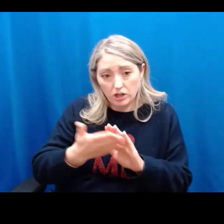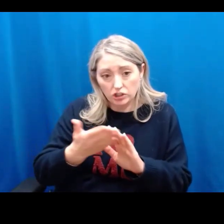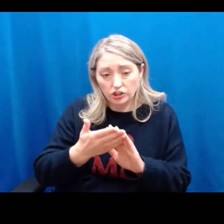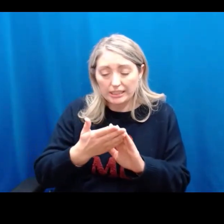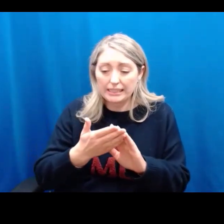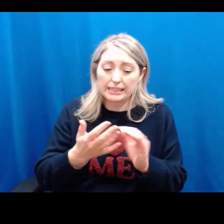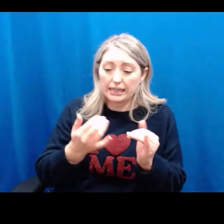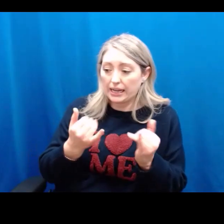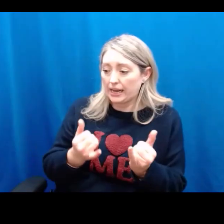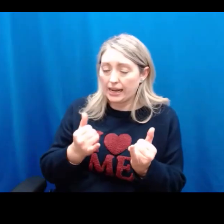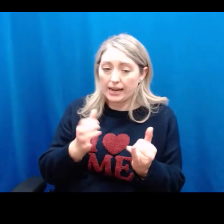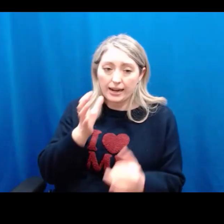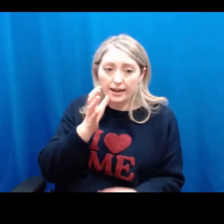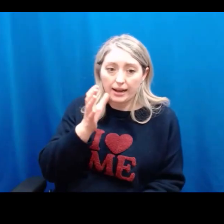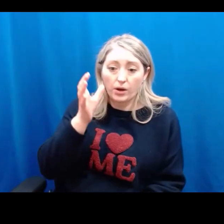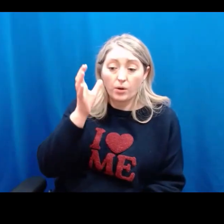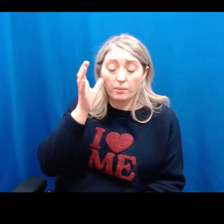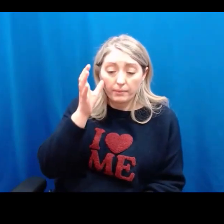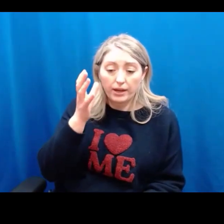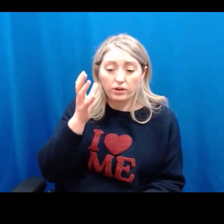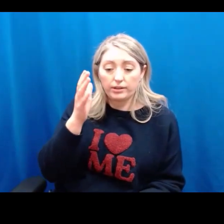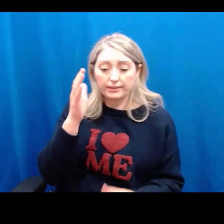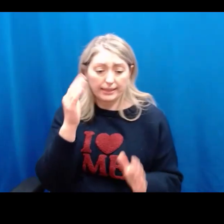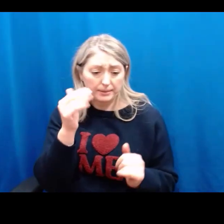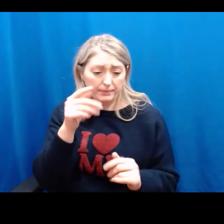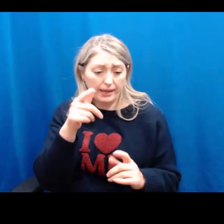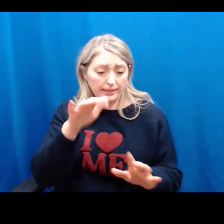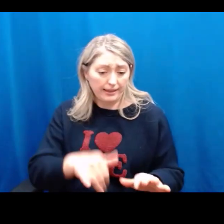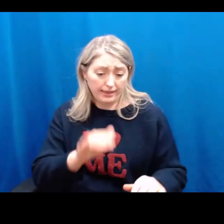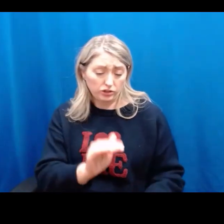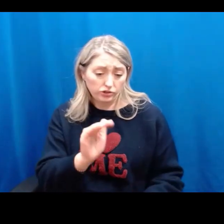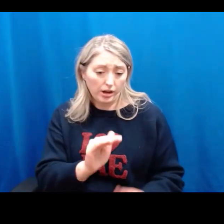not. I mean, the nuanced ones are really tricky. And I don't